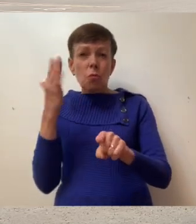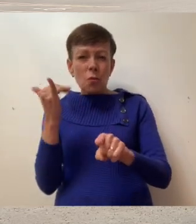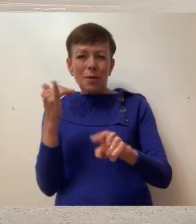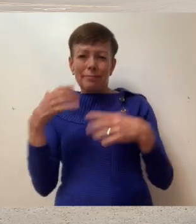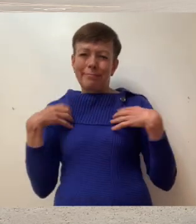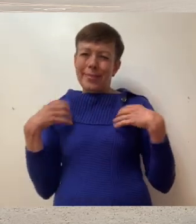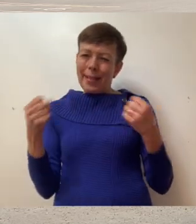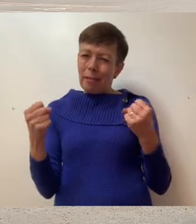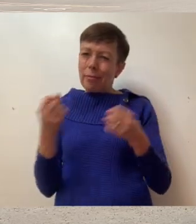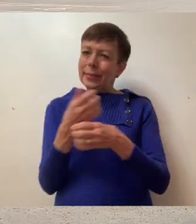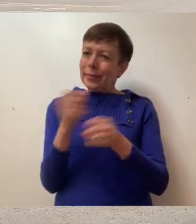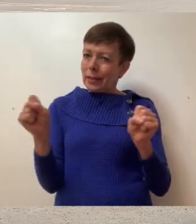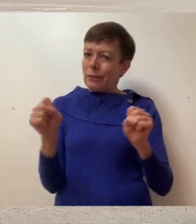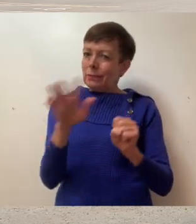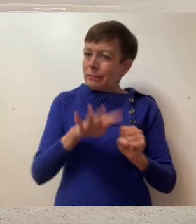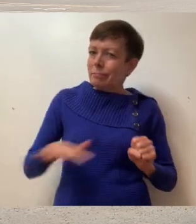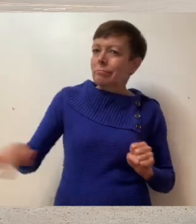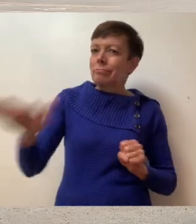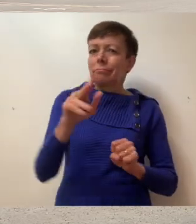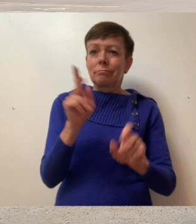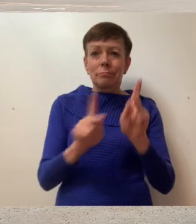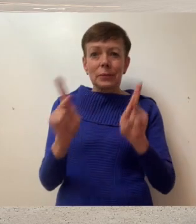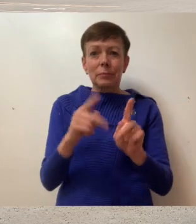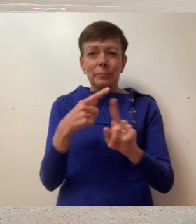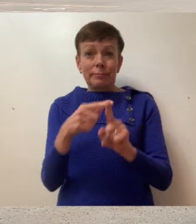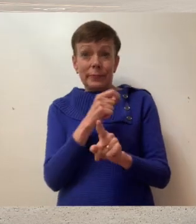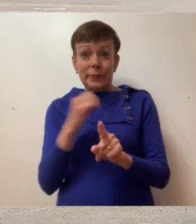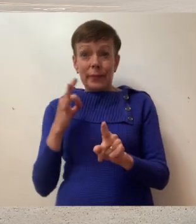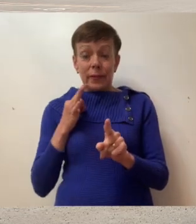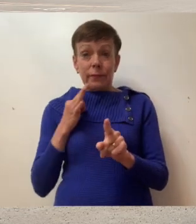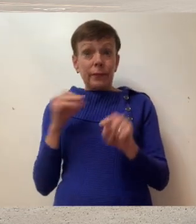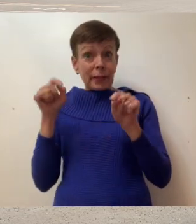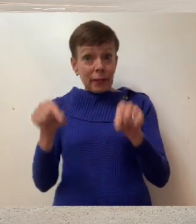As we go into the summer, a number of our recreation amenities throughout our community